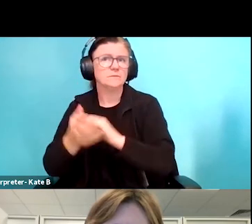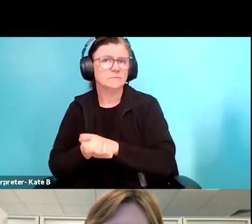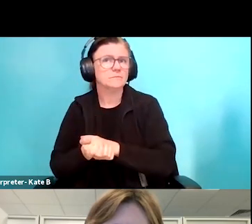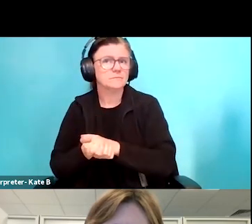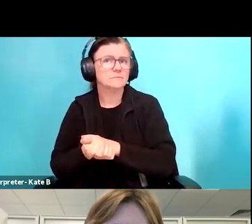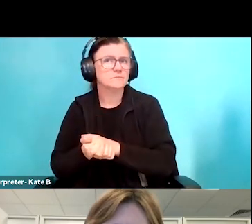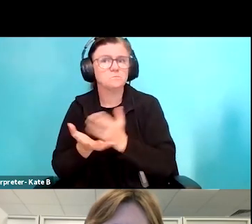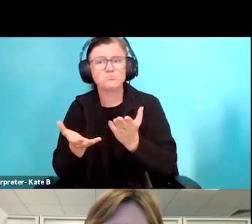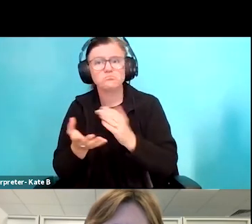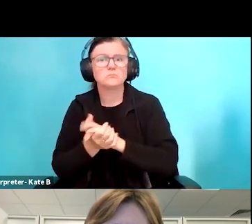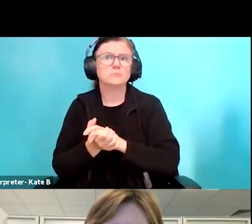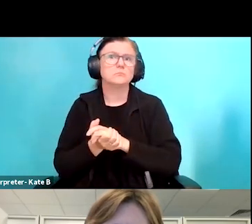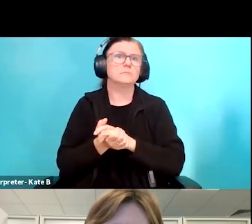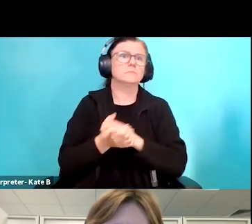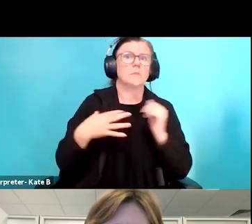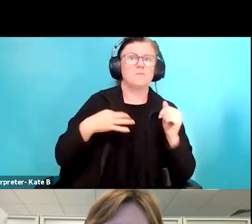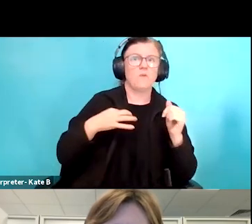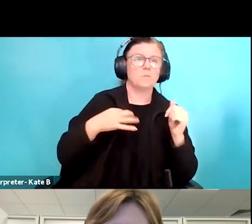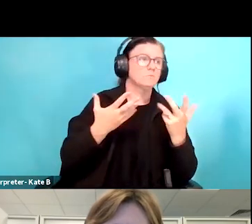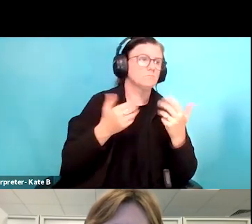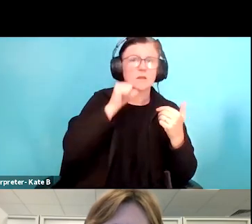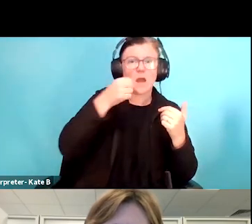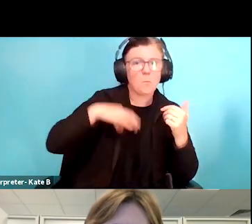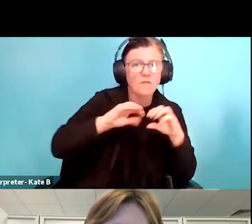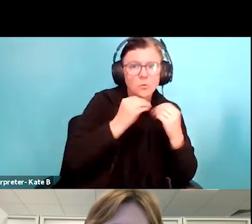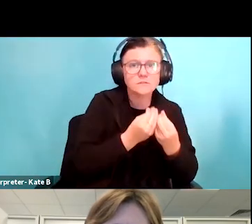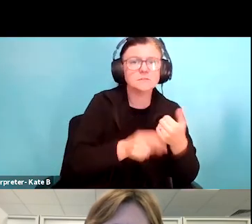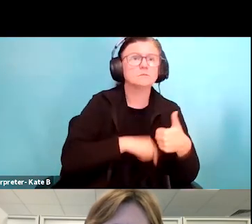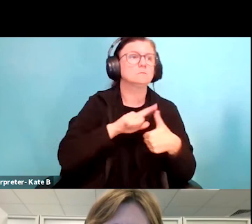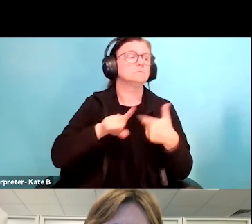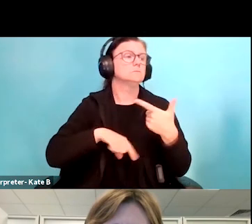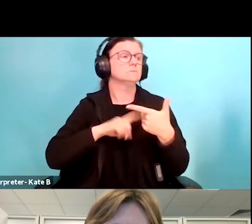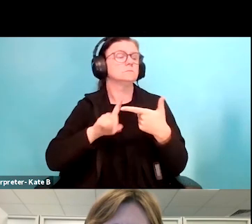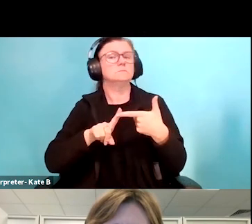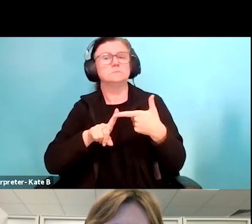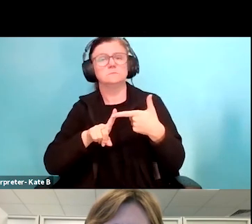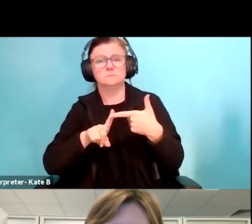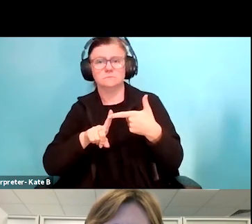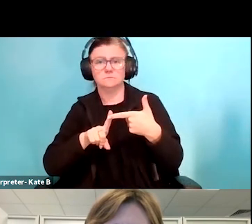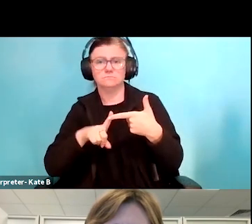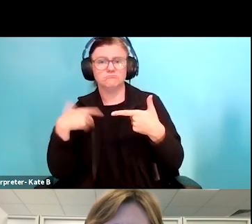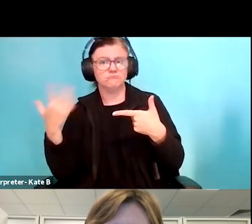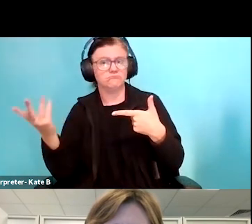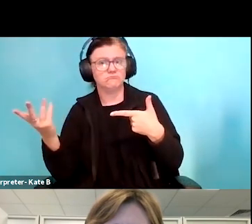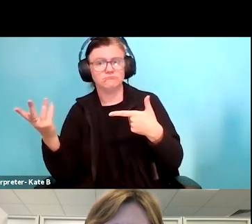be volunteering for a nonprofit organization. It could be volunteering in your local church